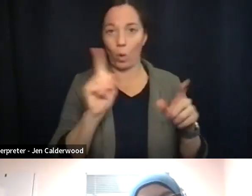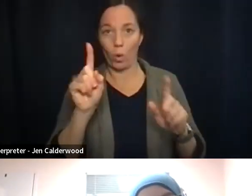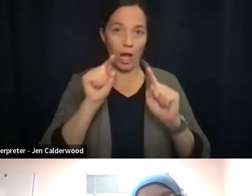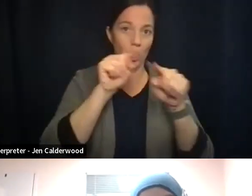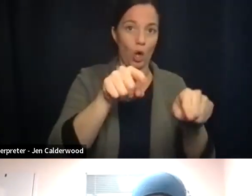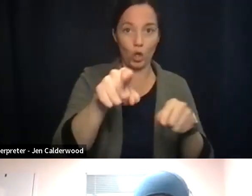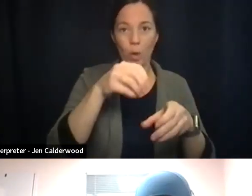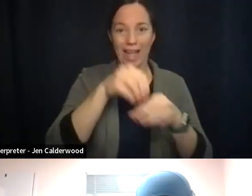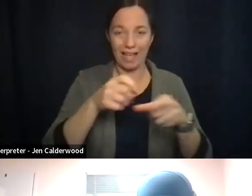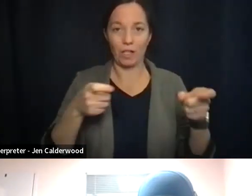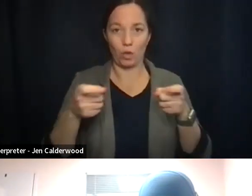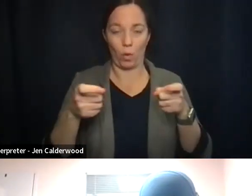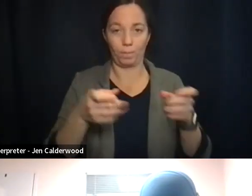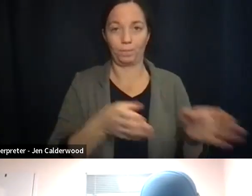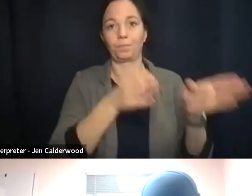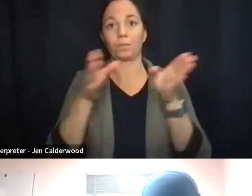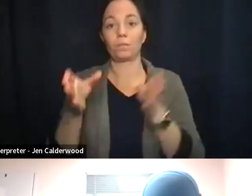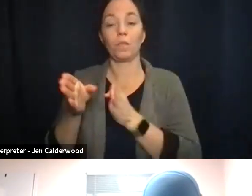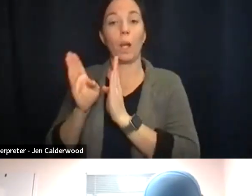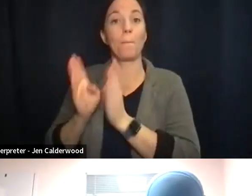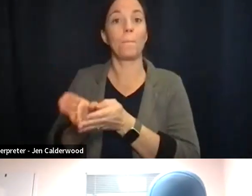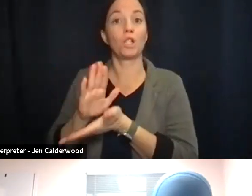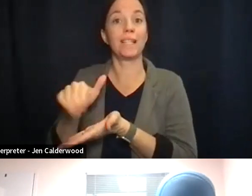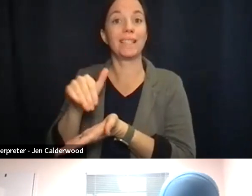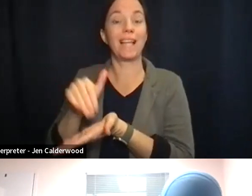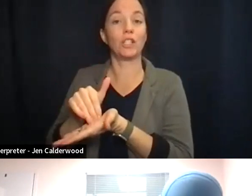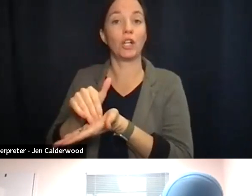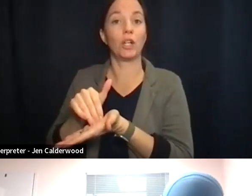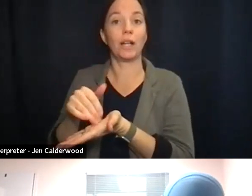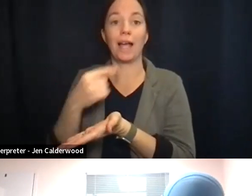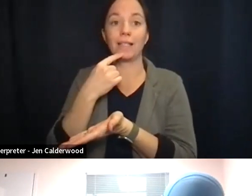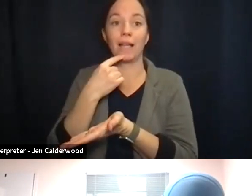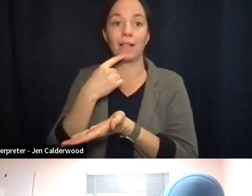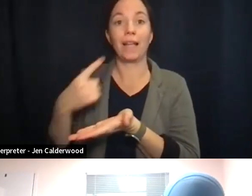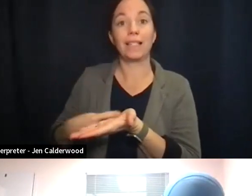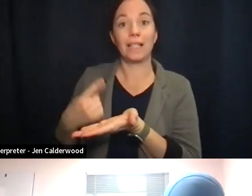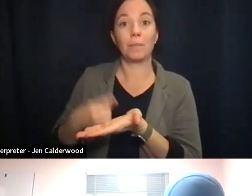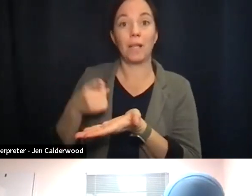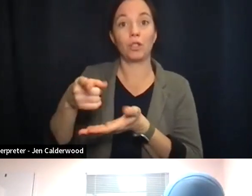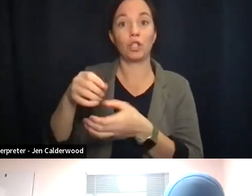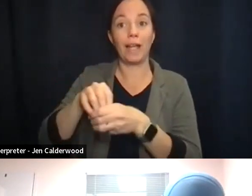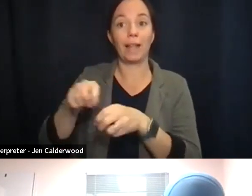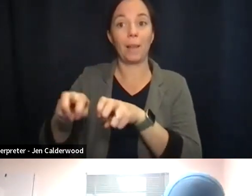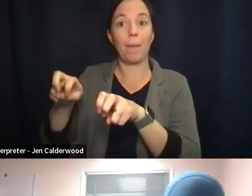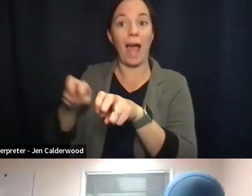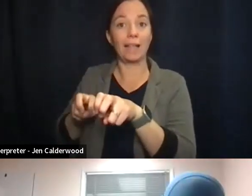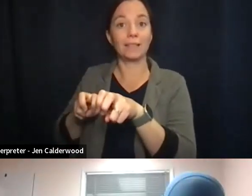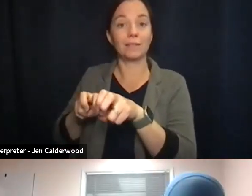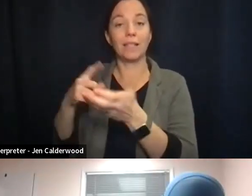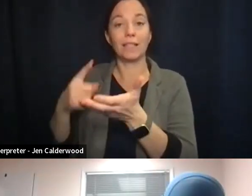You are in the driver seat you were driving that car drive in the choices driving. Driving the choices, driving what happens for your life. You are in control. What happens for your live. You are in control and person centered.